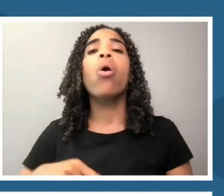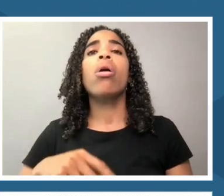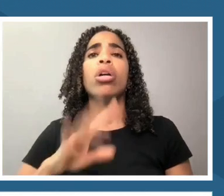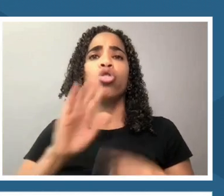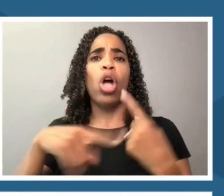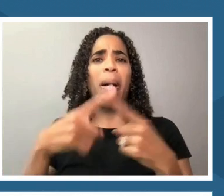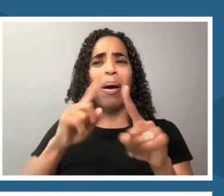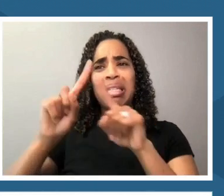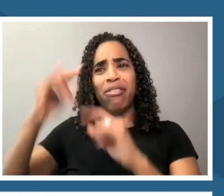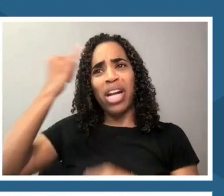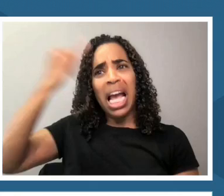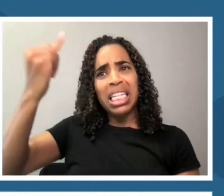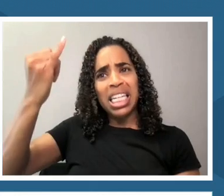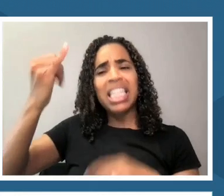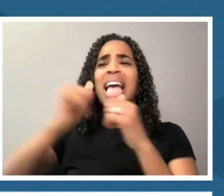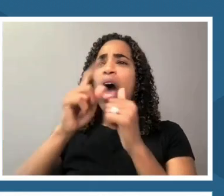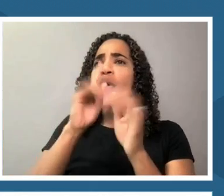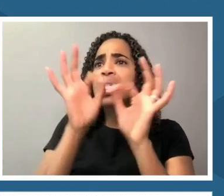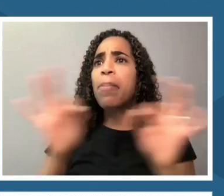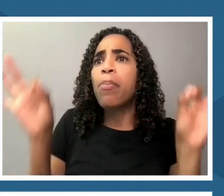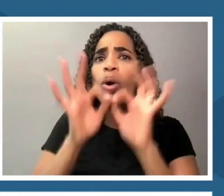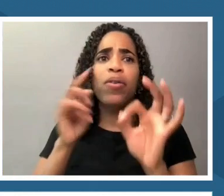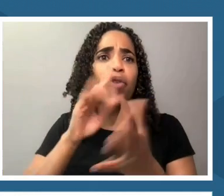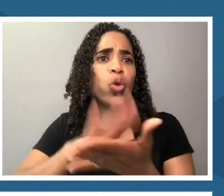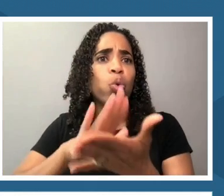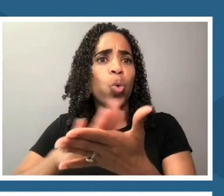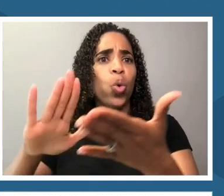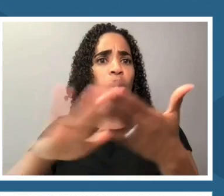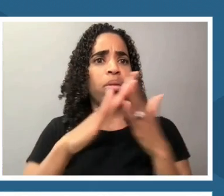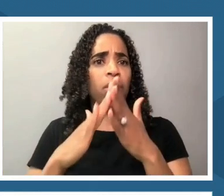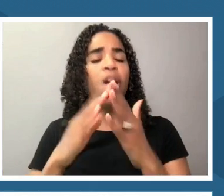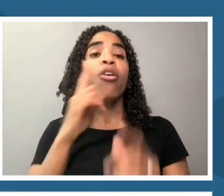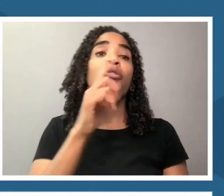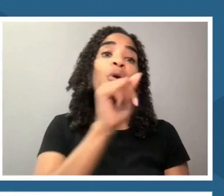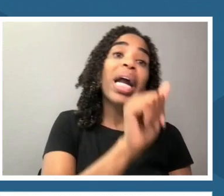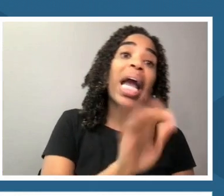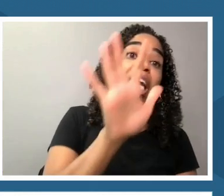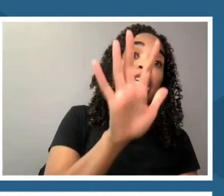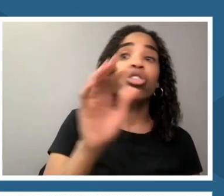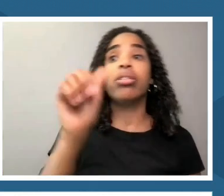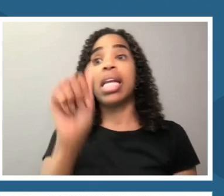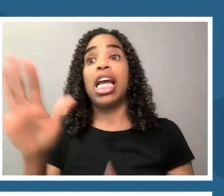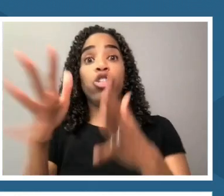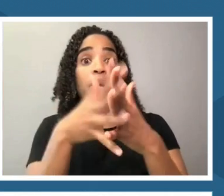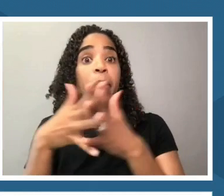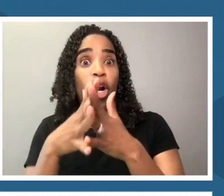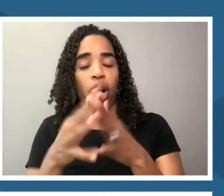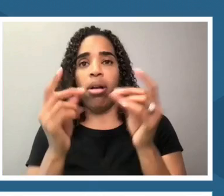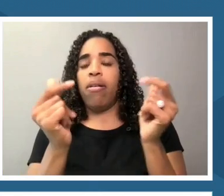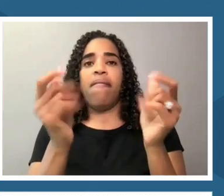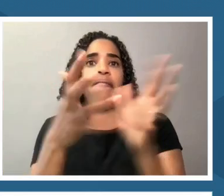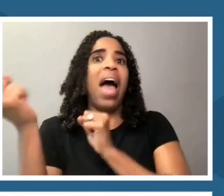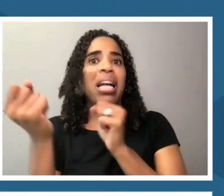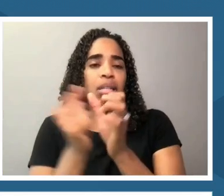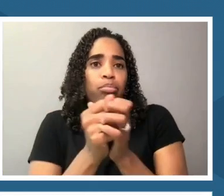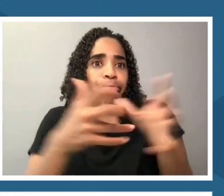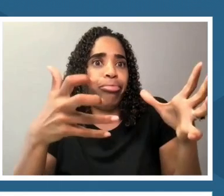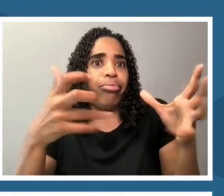important for school communities especially as asian and asian americans are the fastest growing racial group in